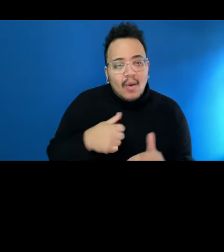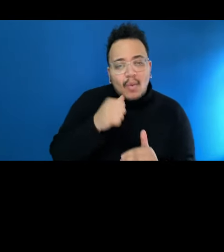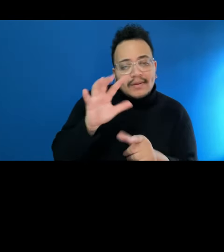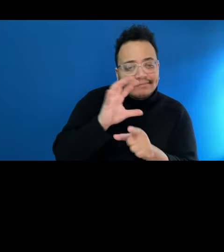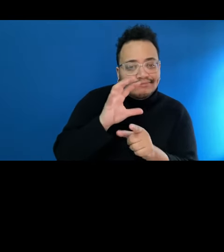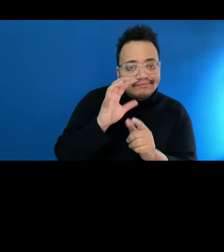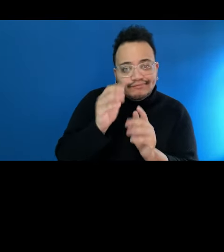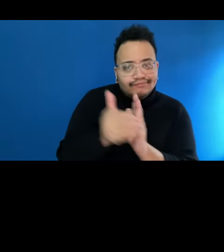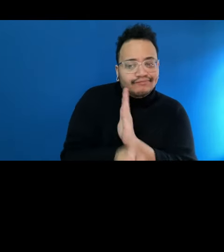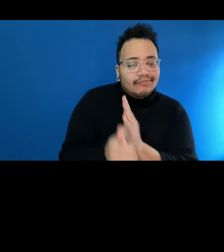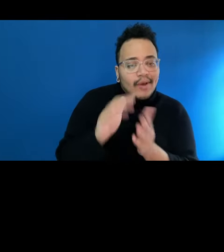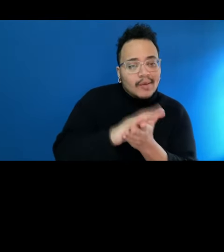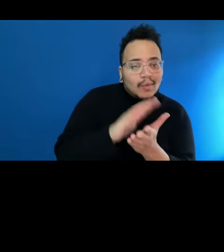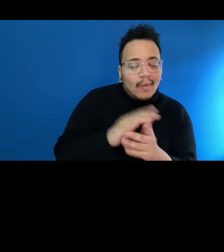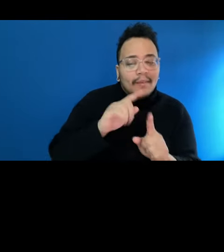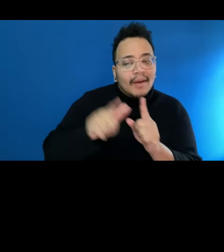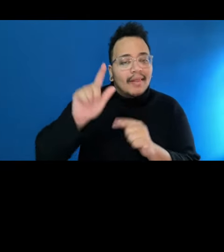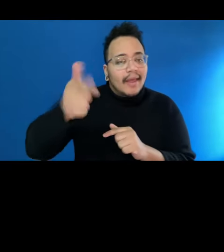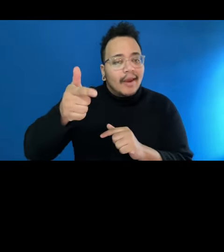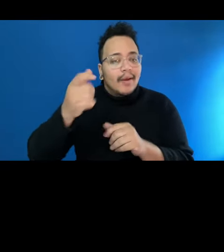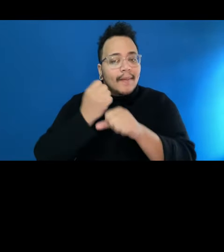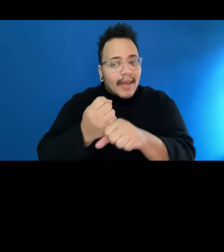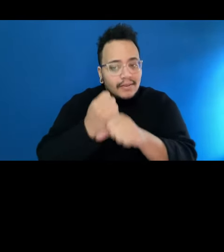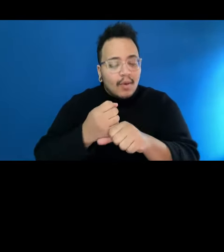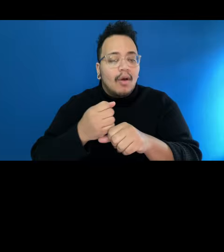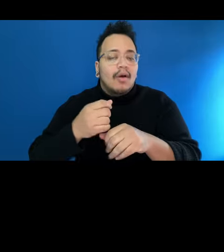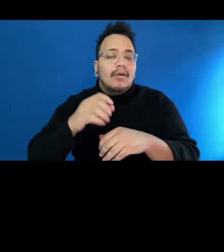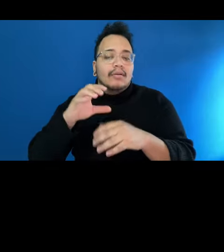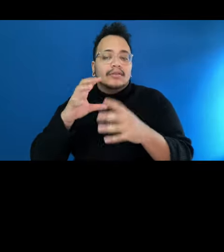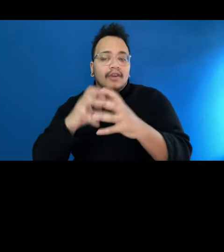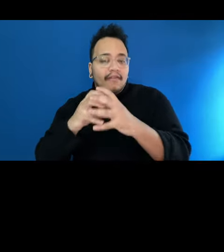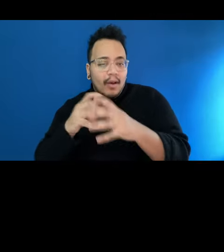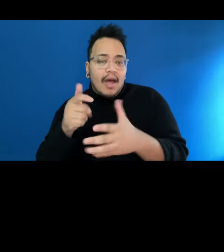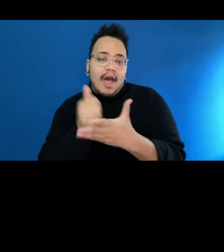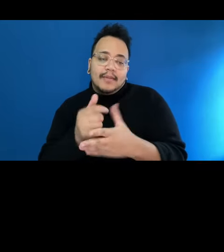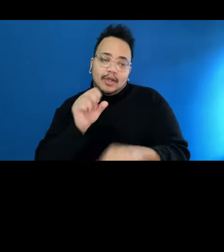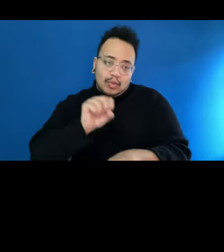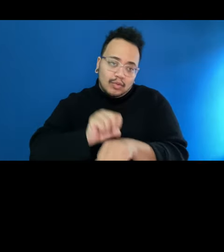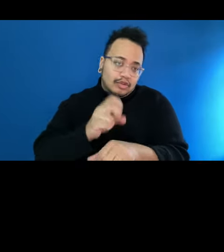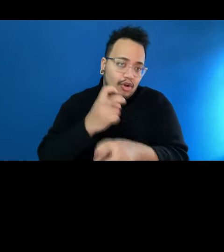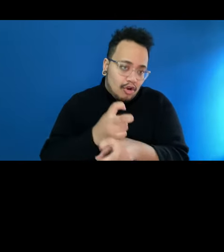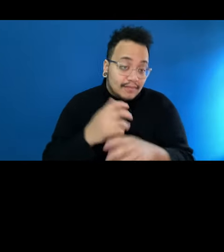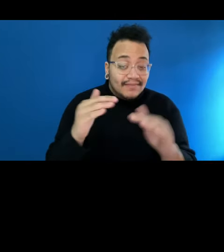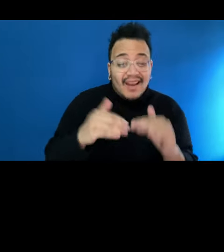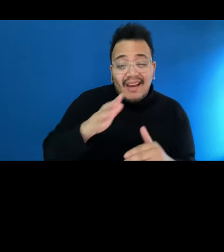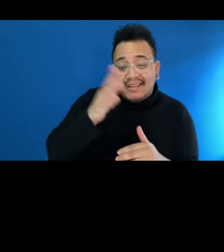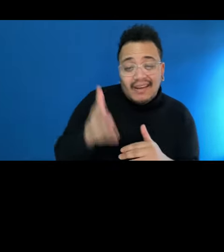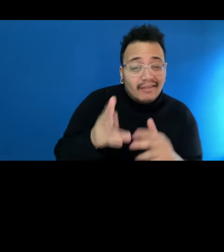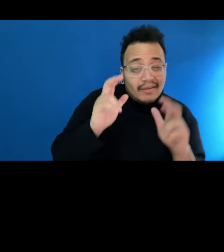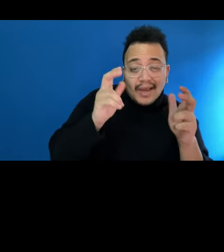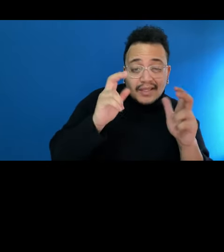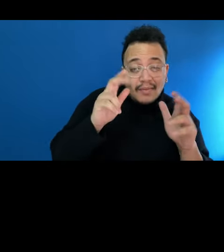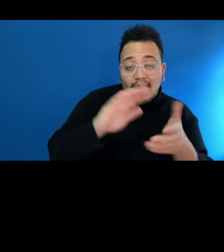but baseball and eventually softball motivated me to really work hard. I never played college ball, I never went pro.